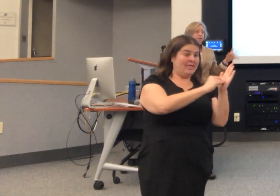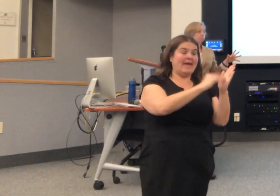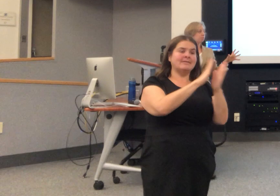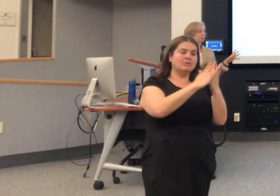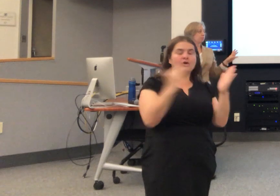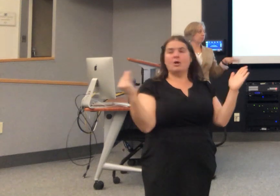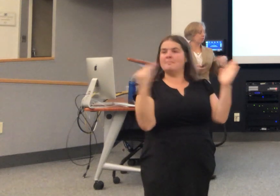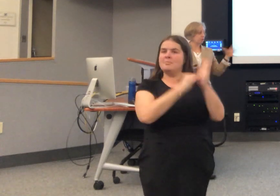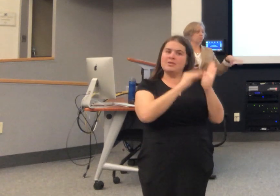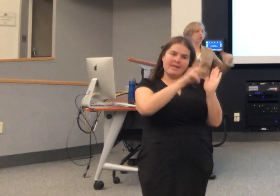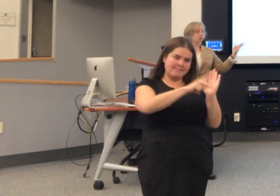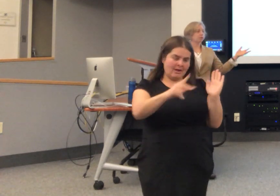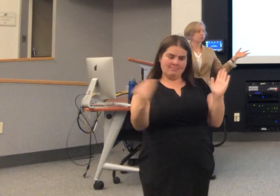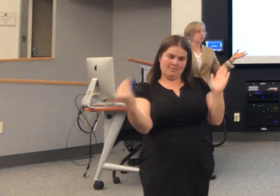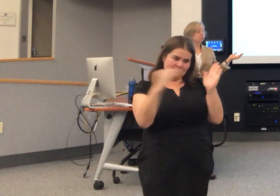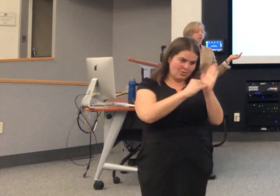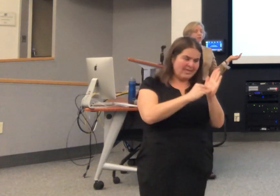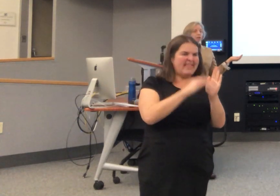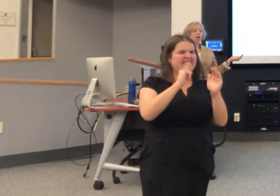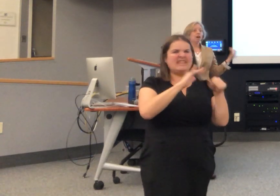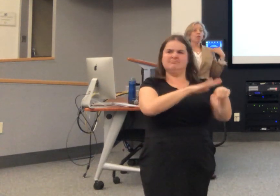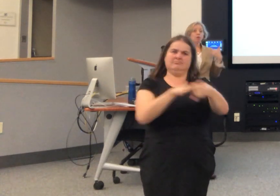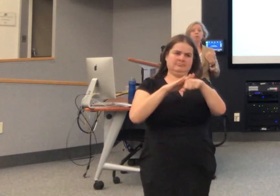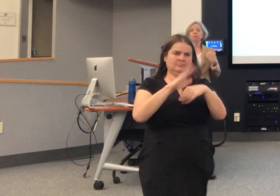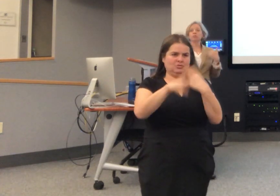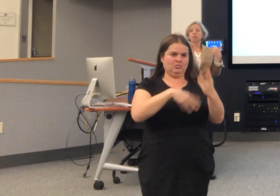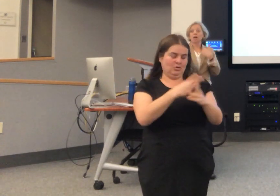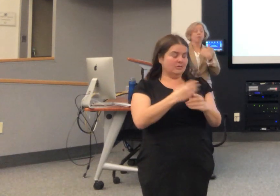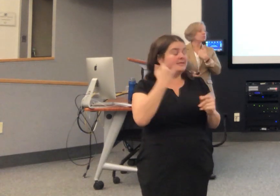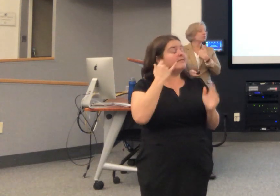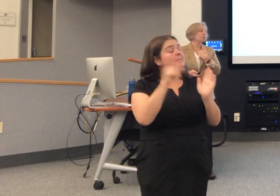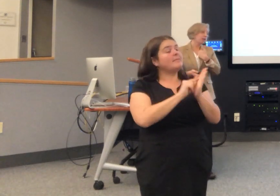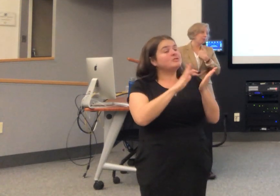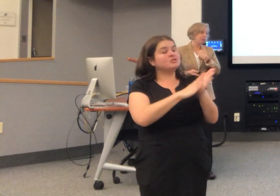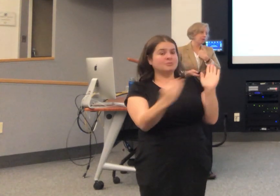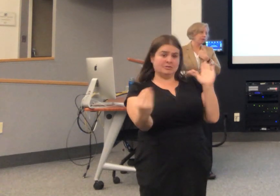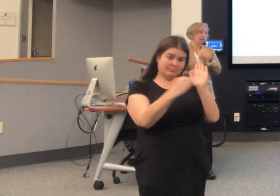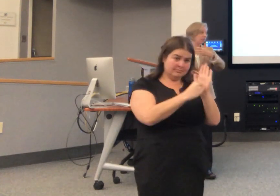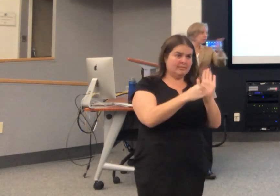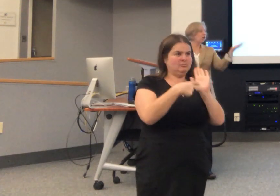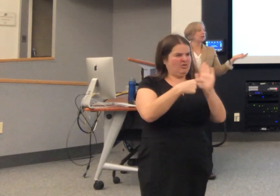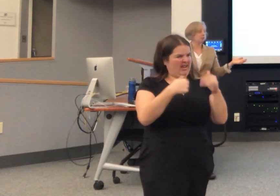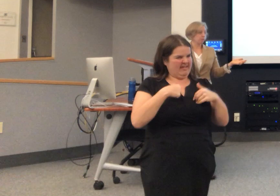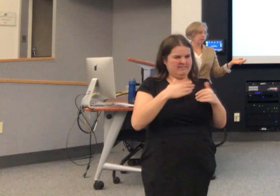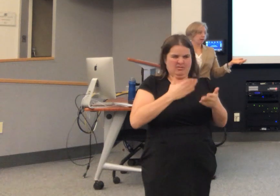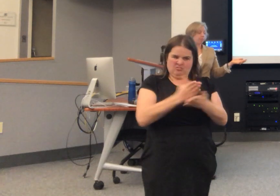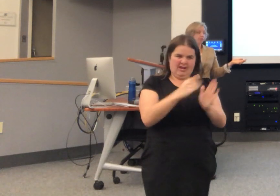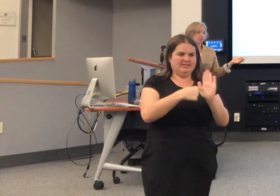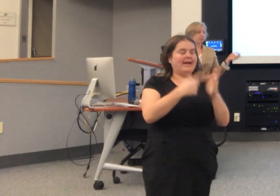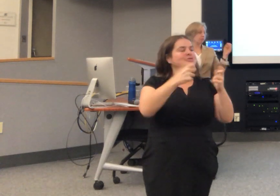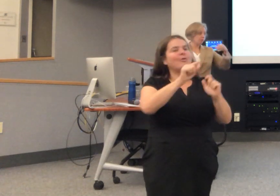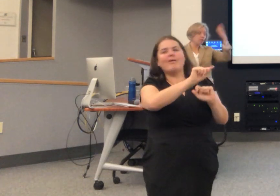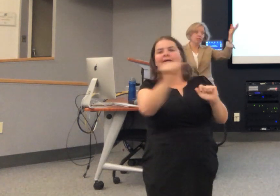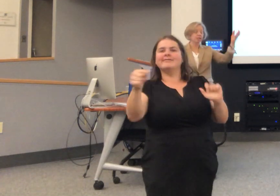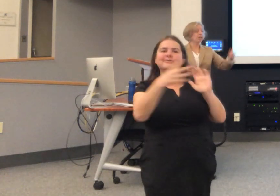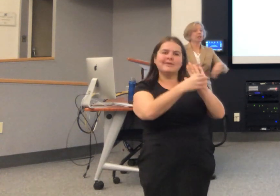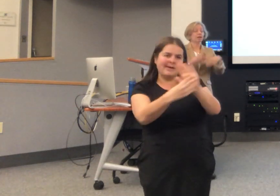If I publicly publish this book and I distribute it, I want people to know I'm asserting my copyright in that. I don't want everybody copying this. If I put it online,